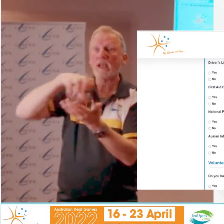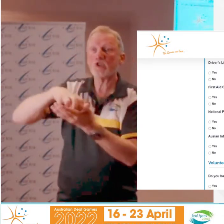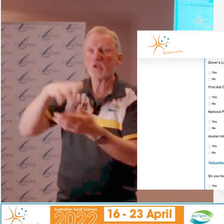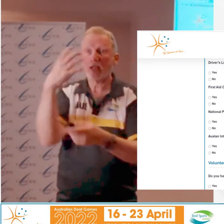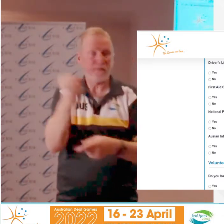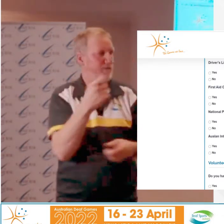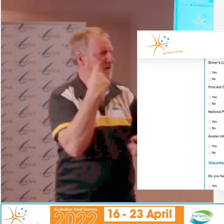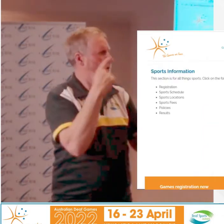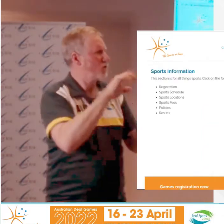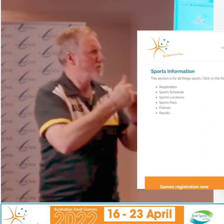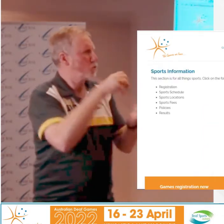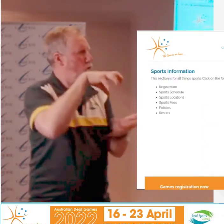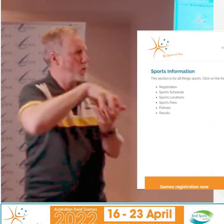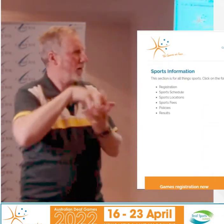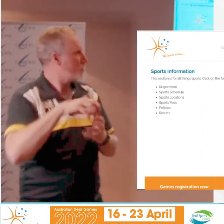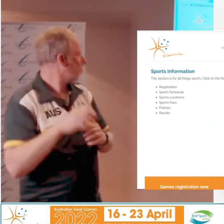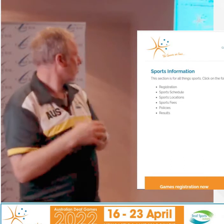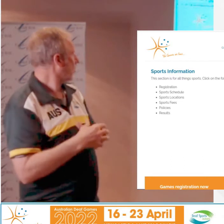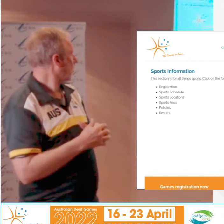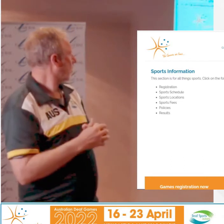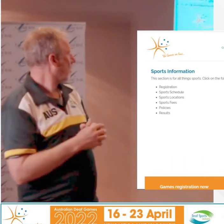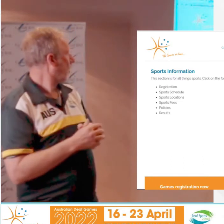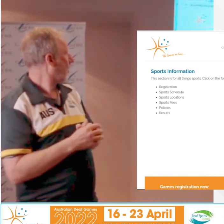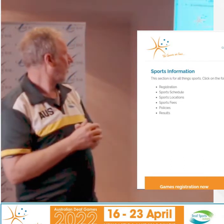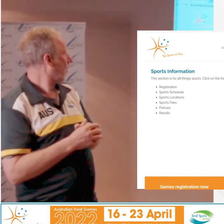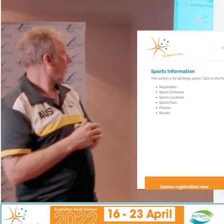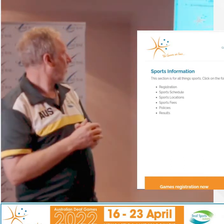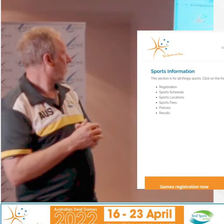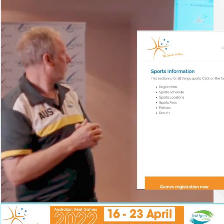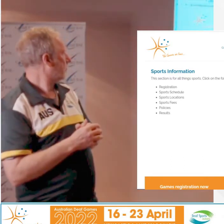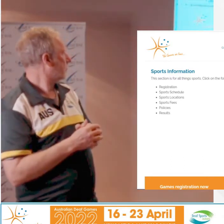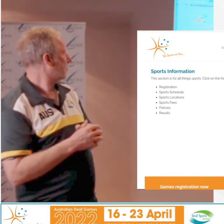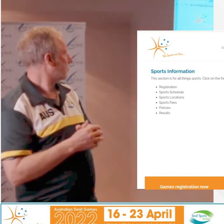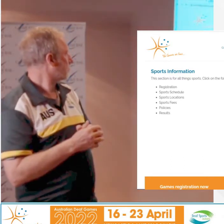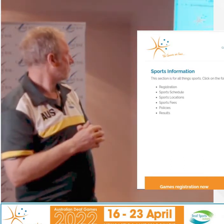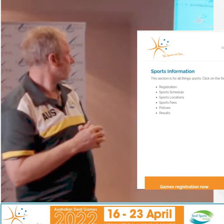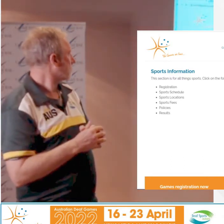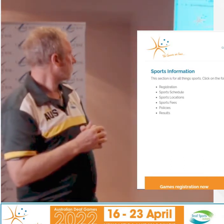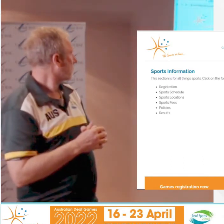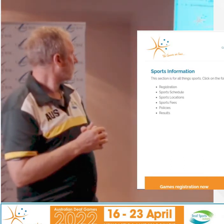sports schedule there which is not yet available